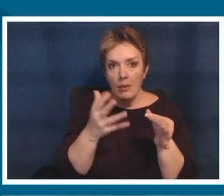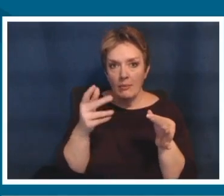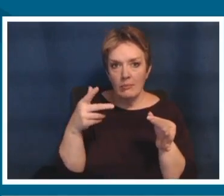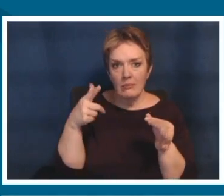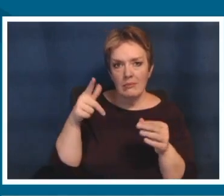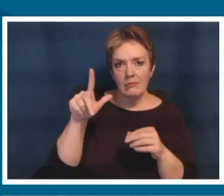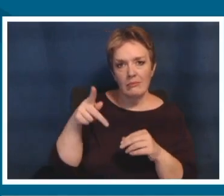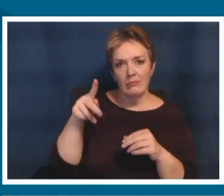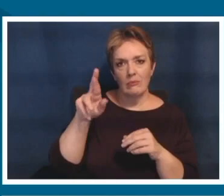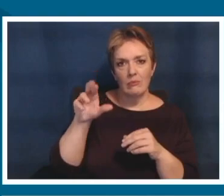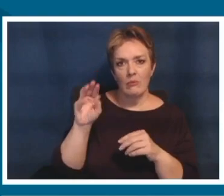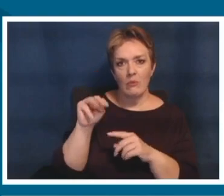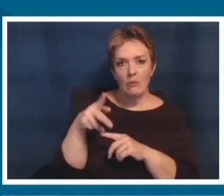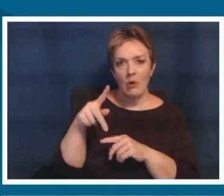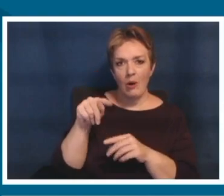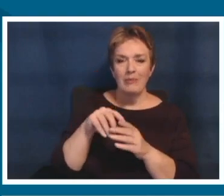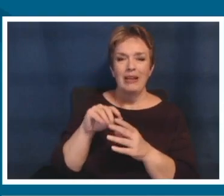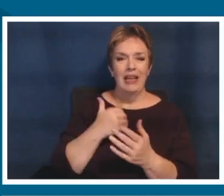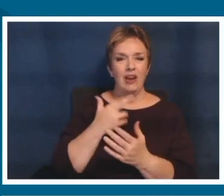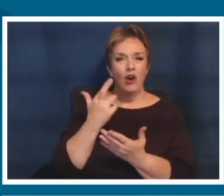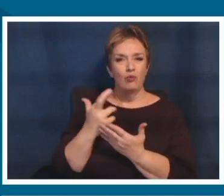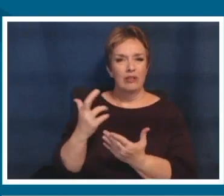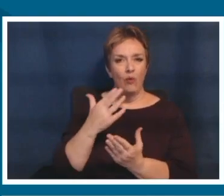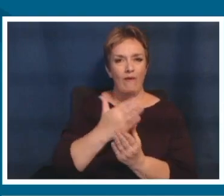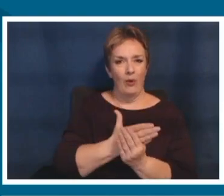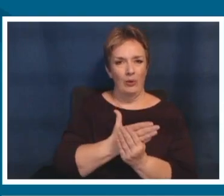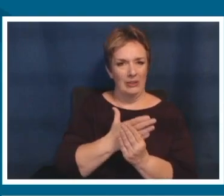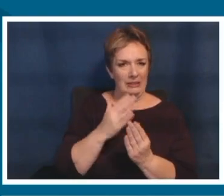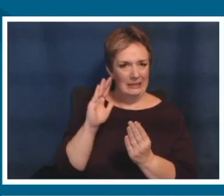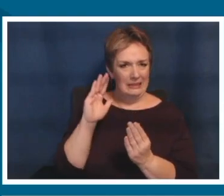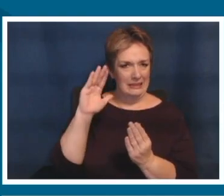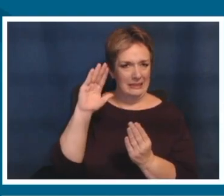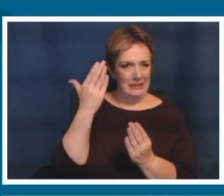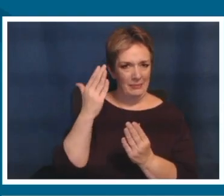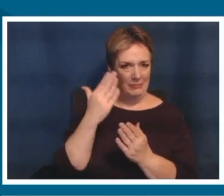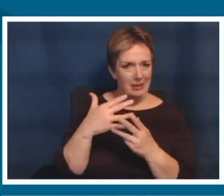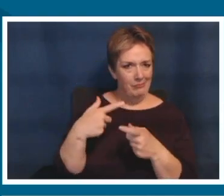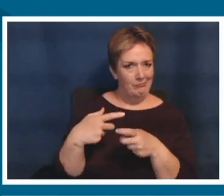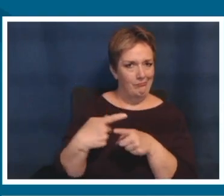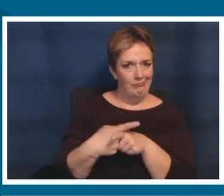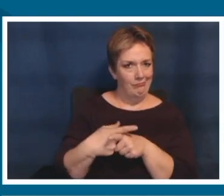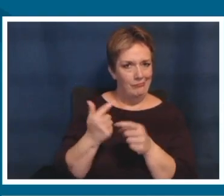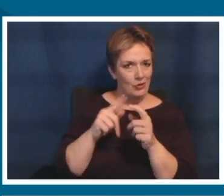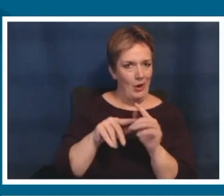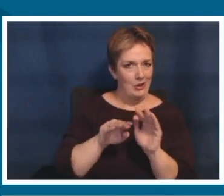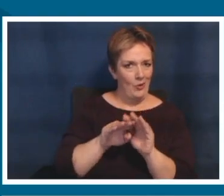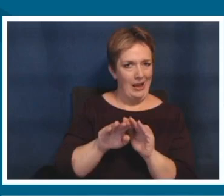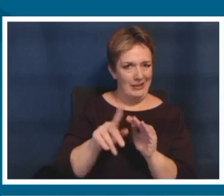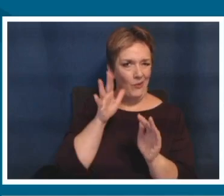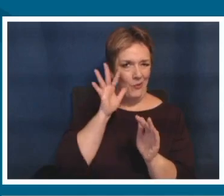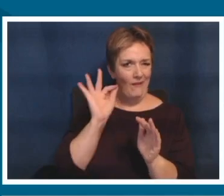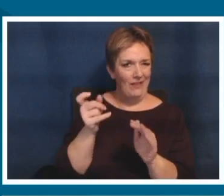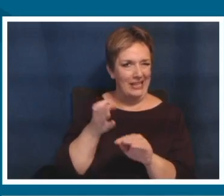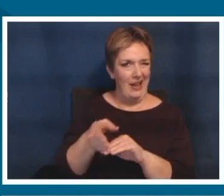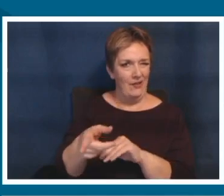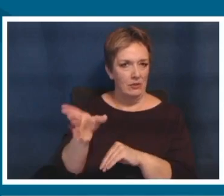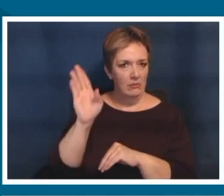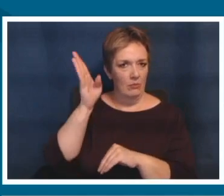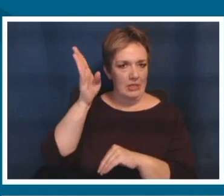some issues right now which we'll have to fix after this but um